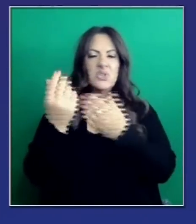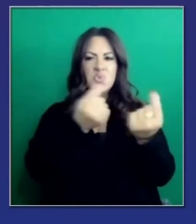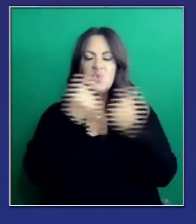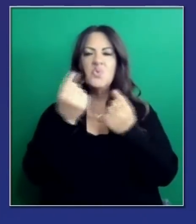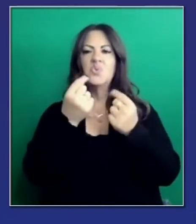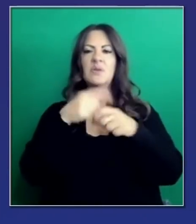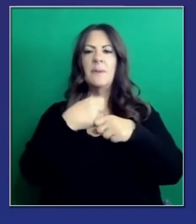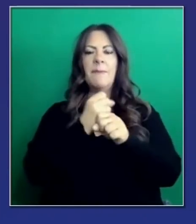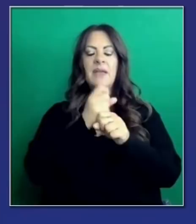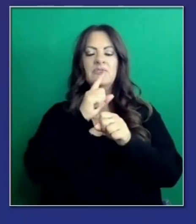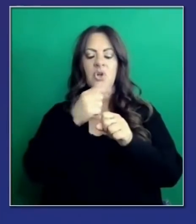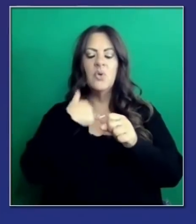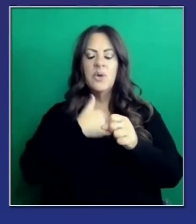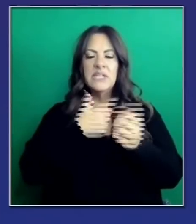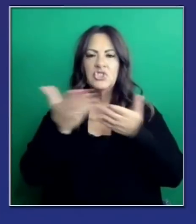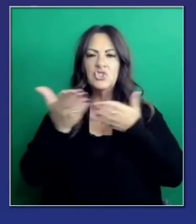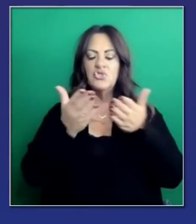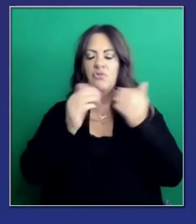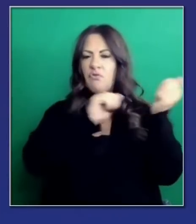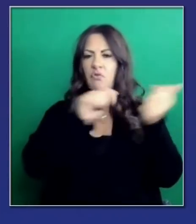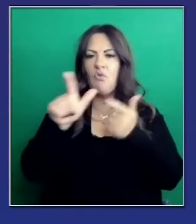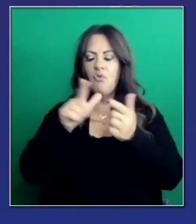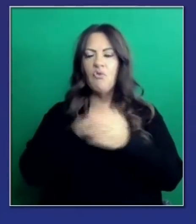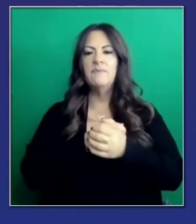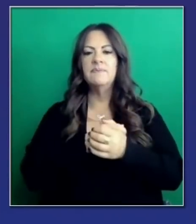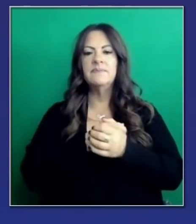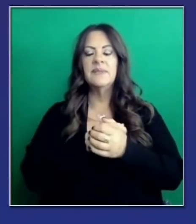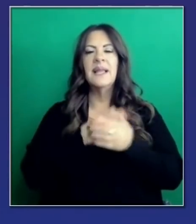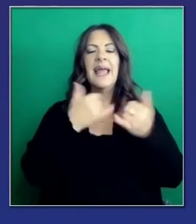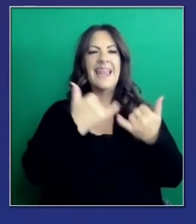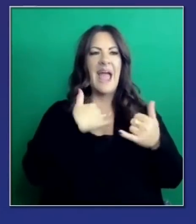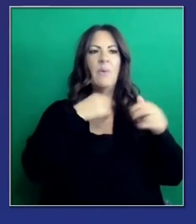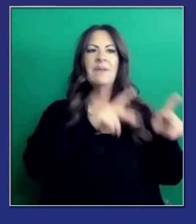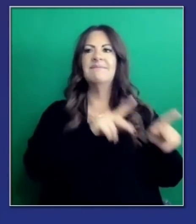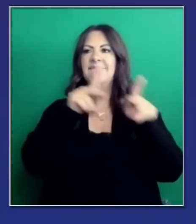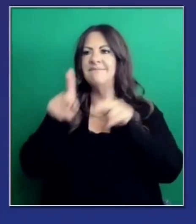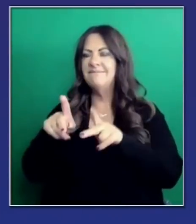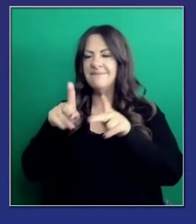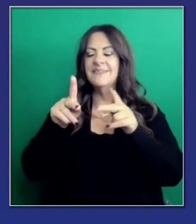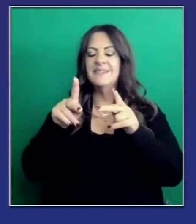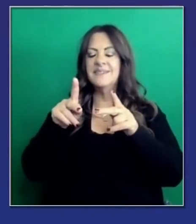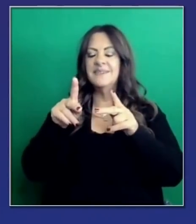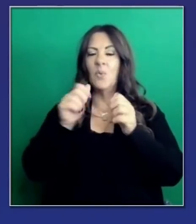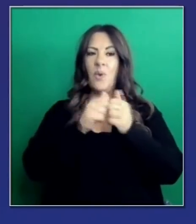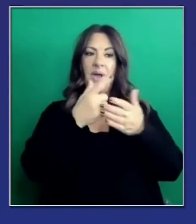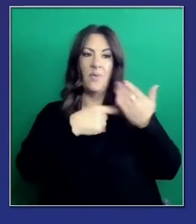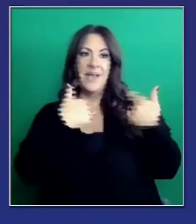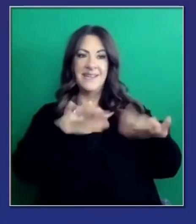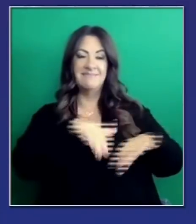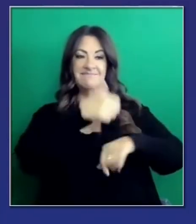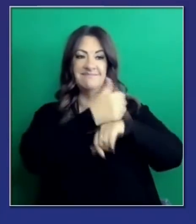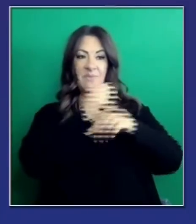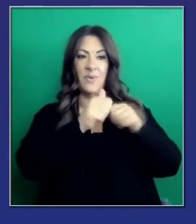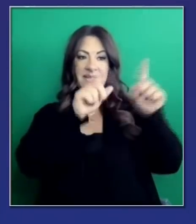COURSE BUT THE TREMENDOUS MOMENTUM IS EXACTLY WHAT WE HAVE DONE AND YOU WILL CONTINUE TO HEAR MORE ABOUT IT AS IT